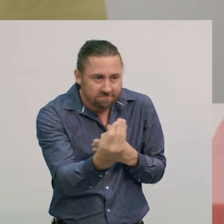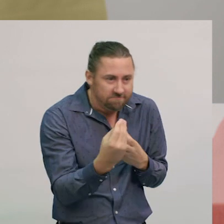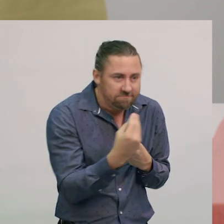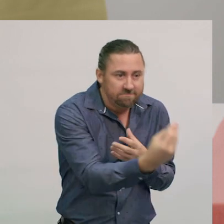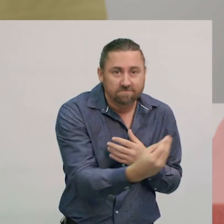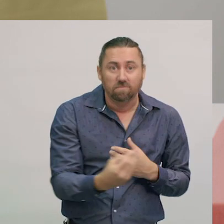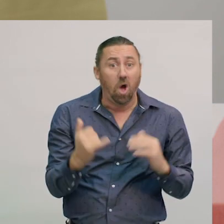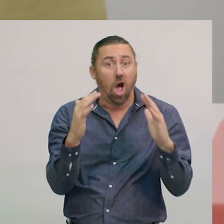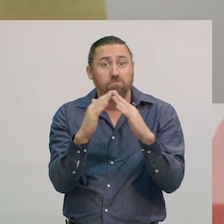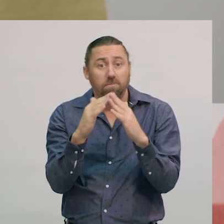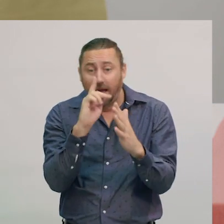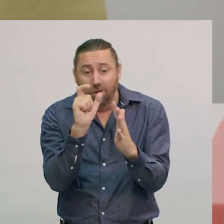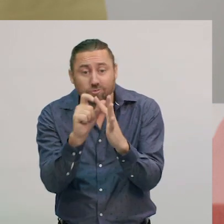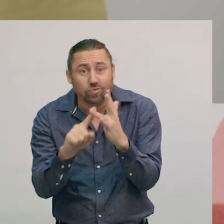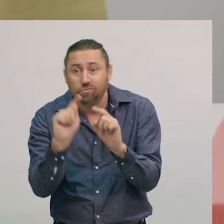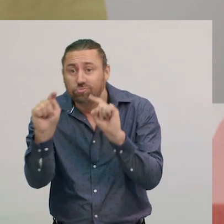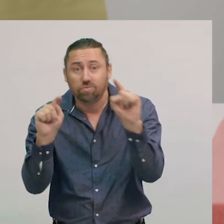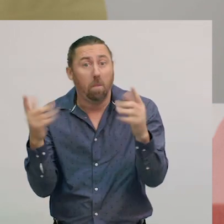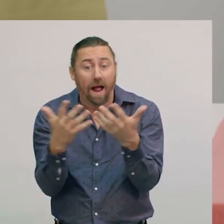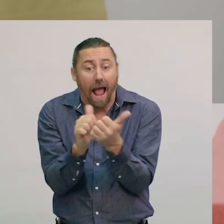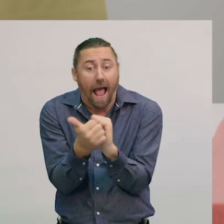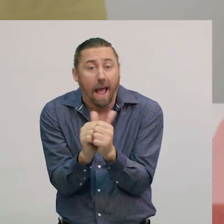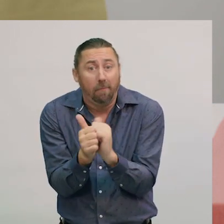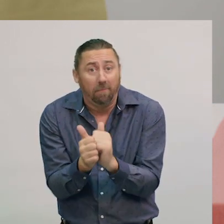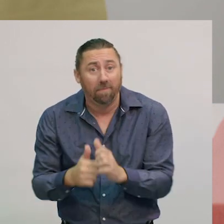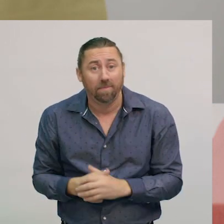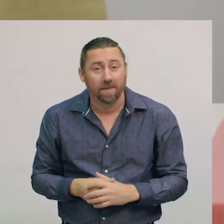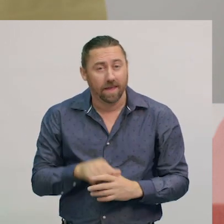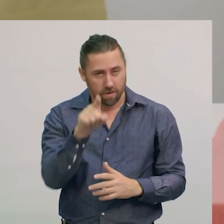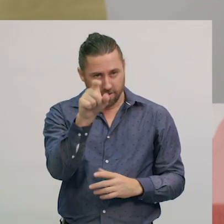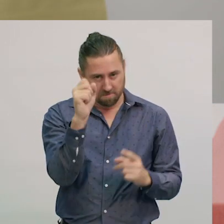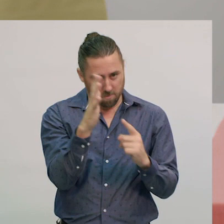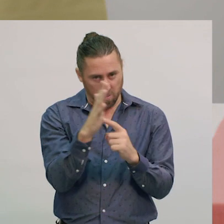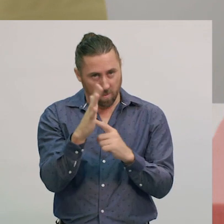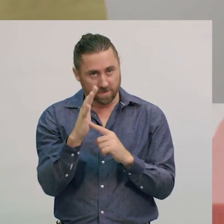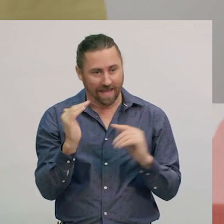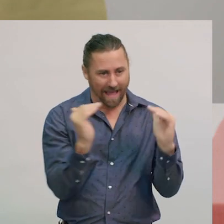or when you are even playing a game. Don’t forget to make sure each share is equal.